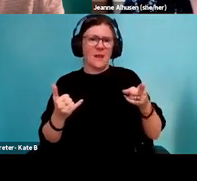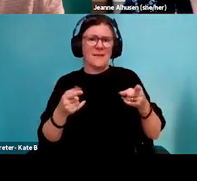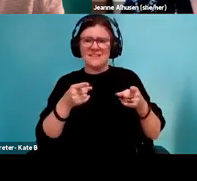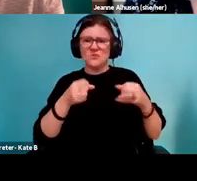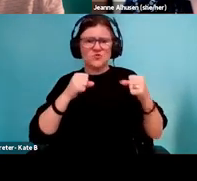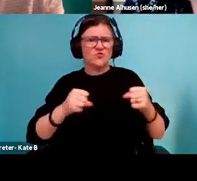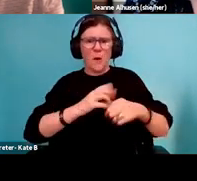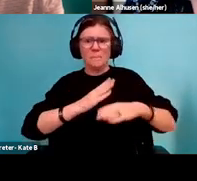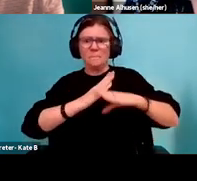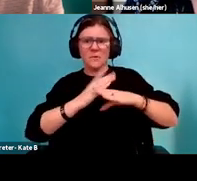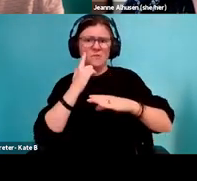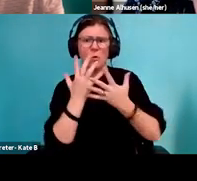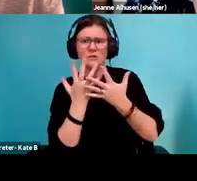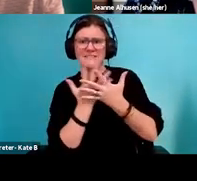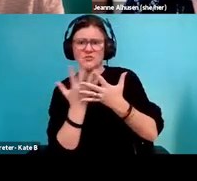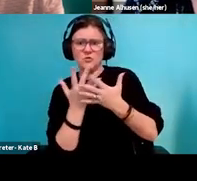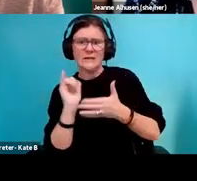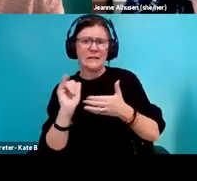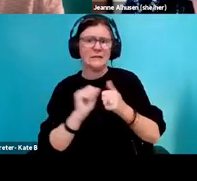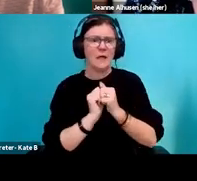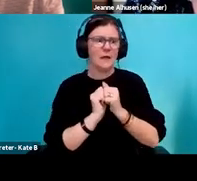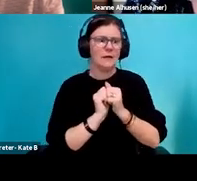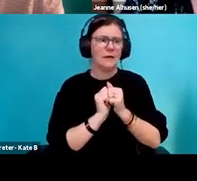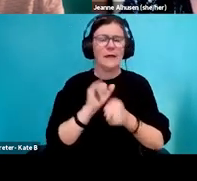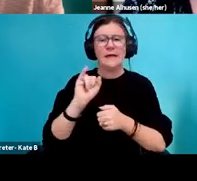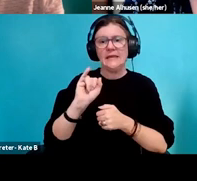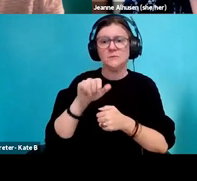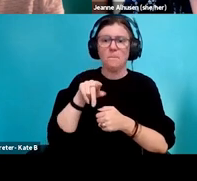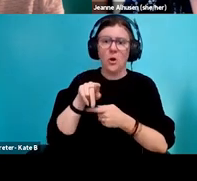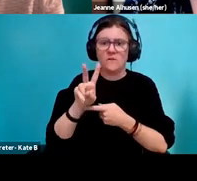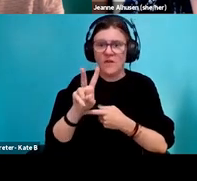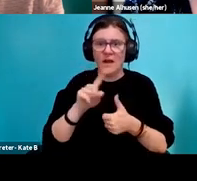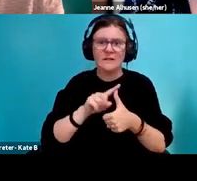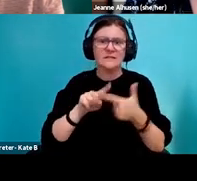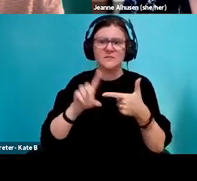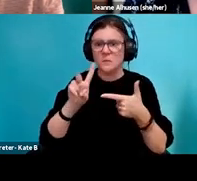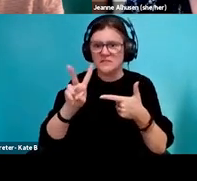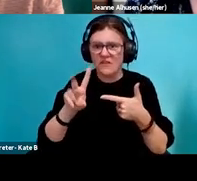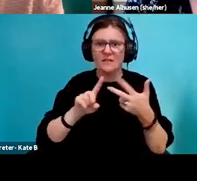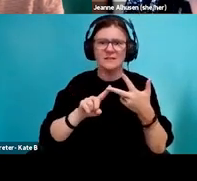to screening for risks like intimate partner violence, were nurses or other healthcare